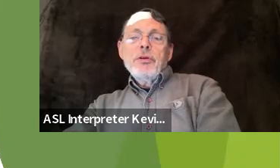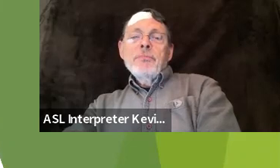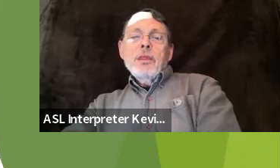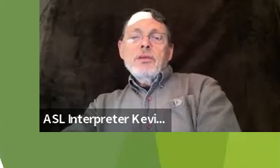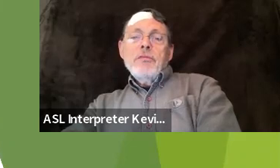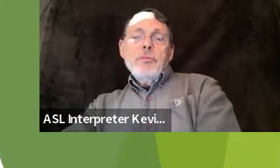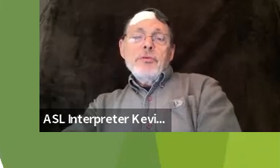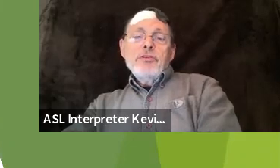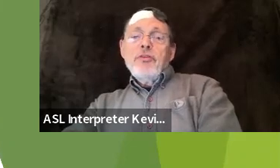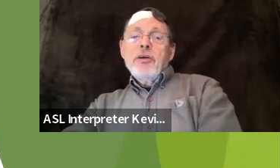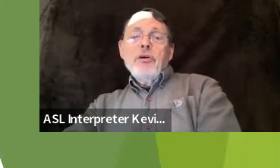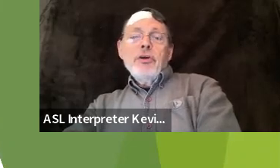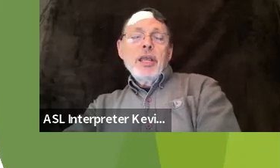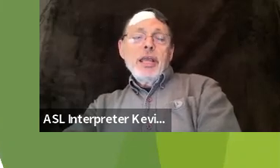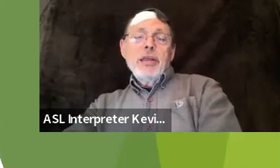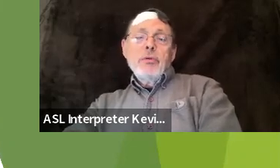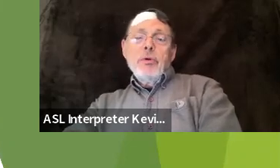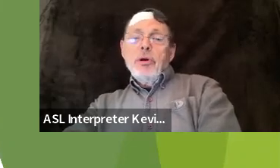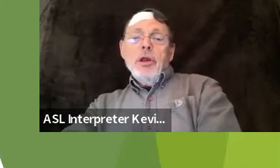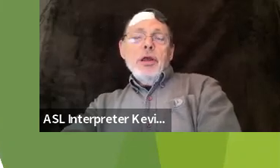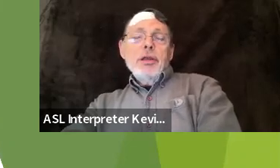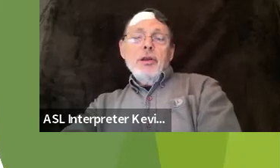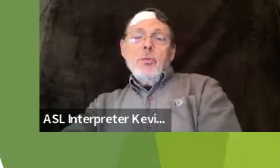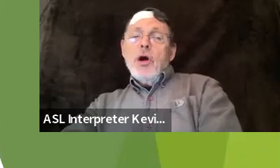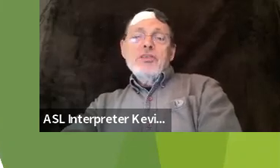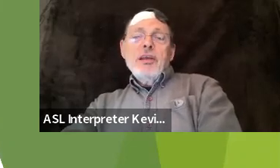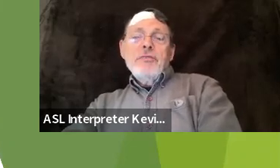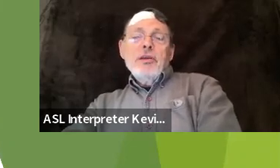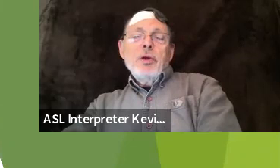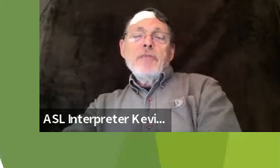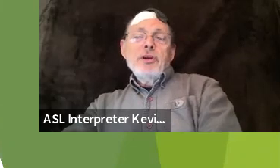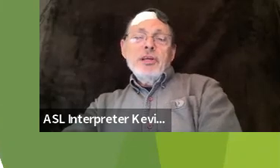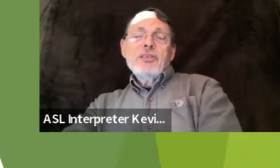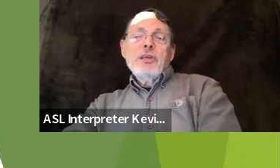Whether it's flood or hurricane or, you know, water safety, whatever it is.